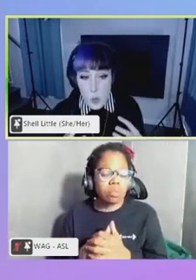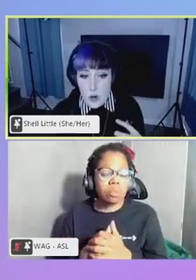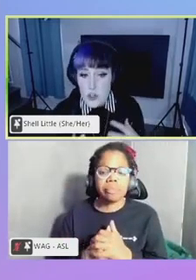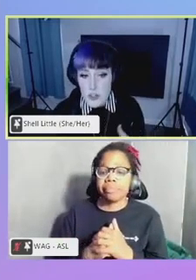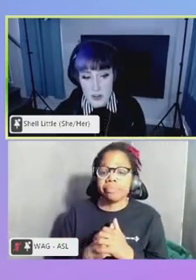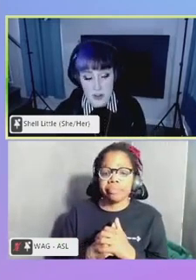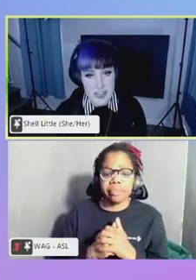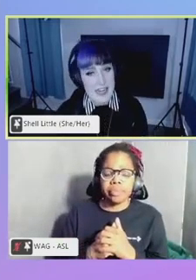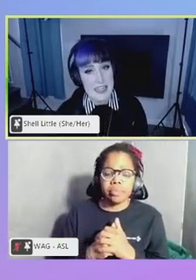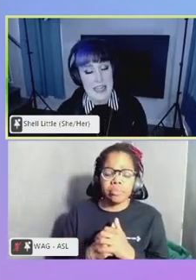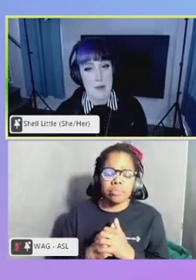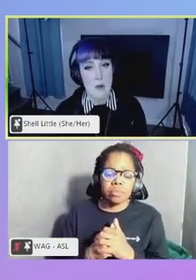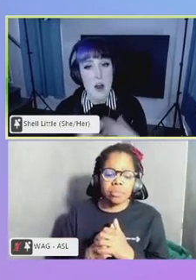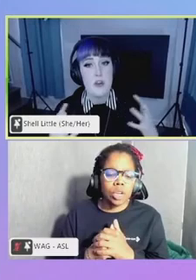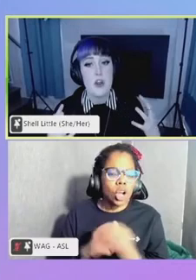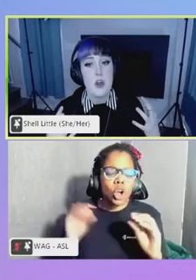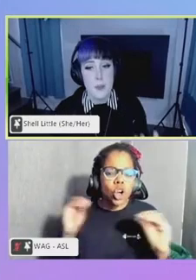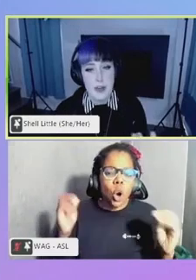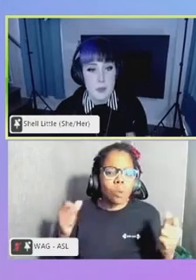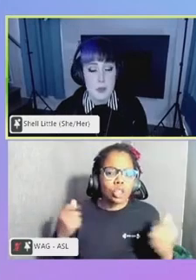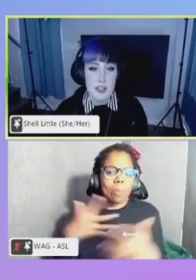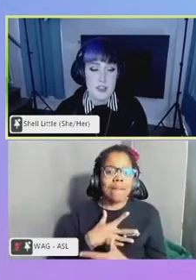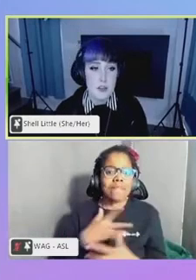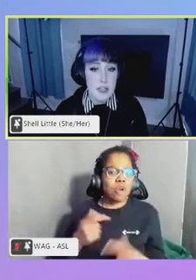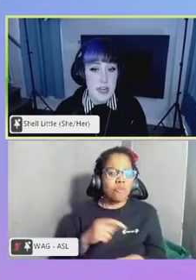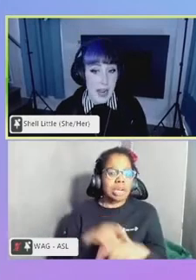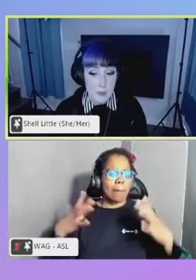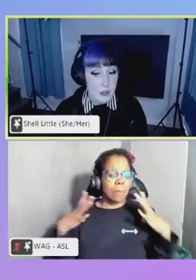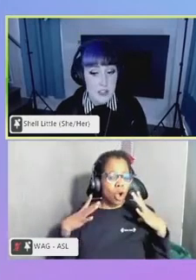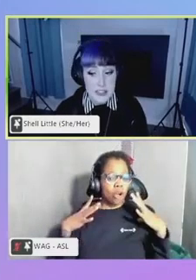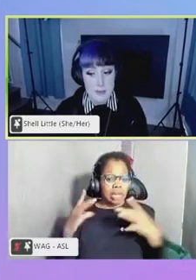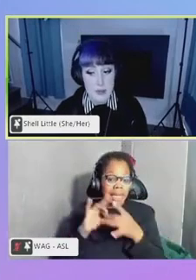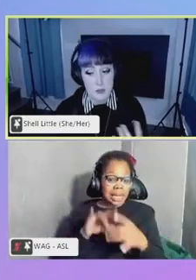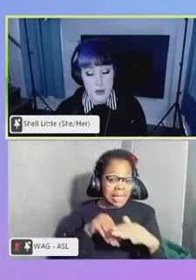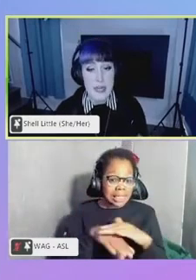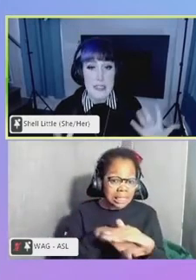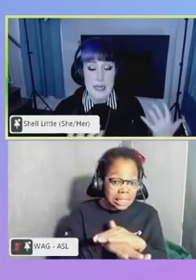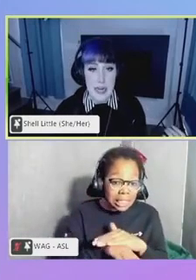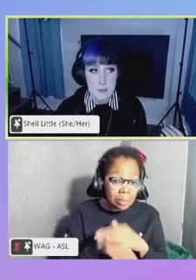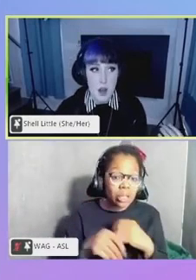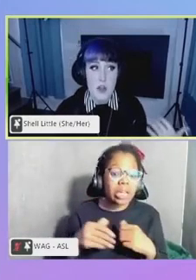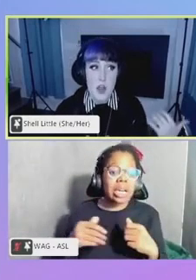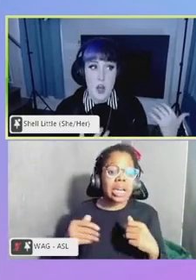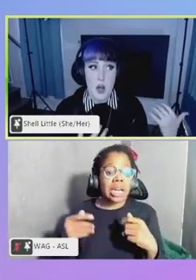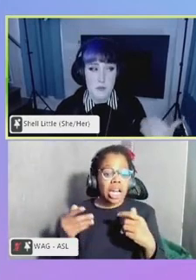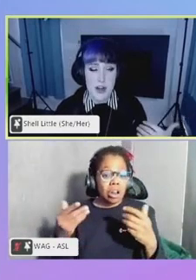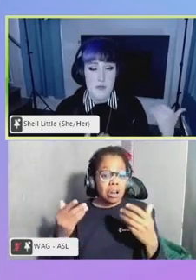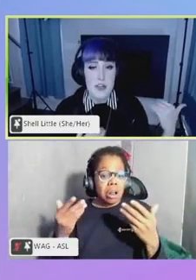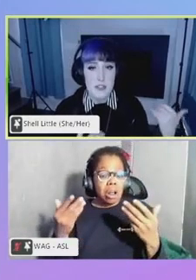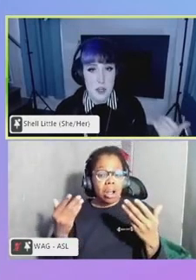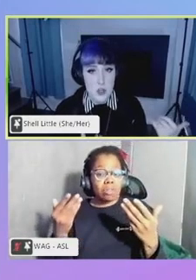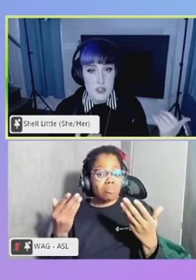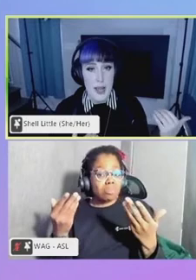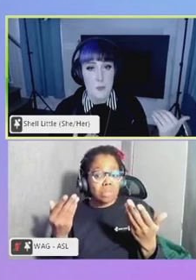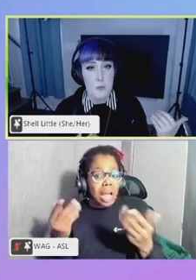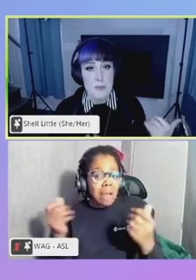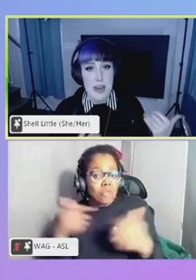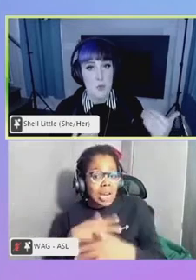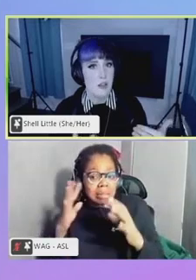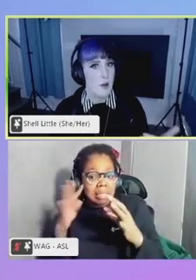or hopelessness, it can stem from a competition for not having the power or the resources to achieve a goal. And no one